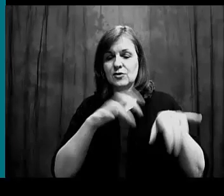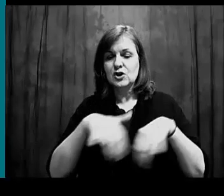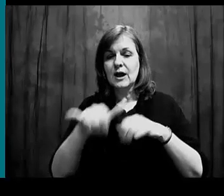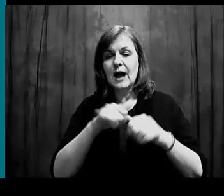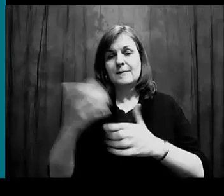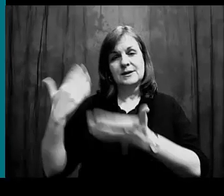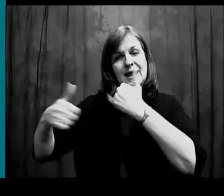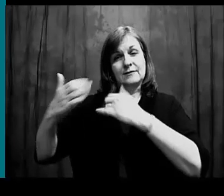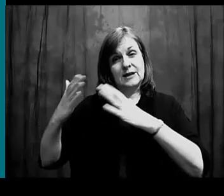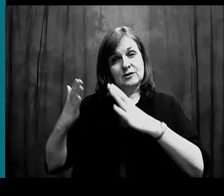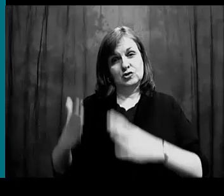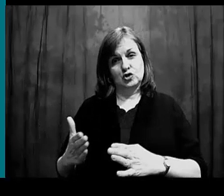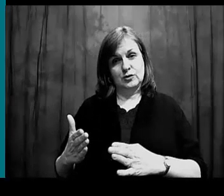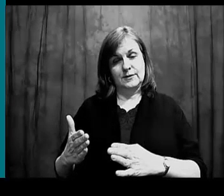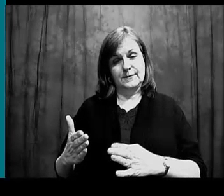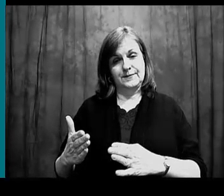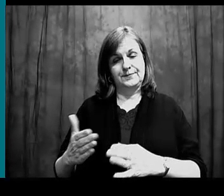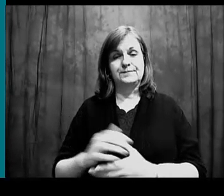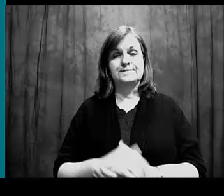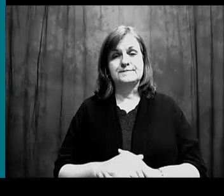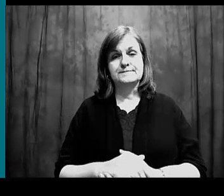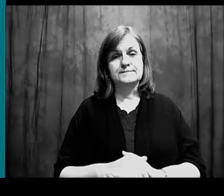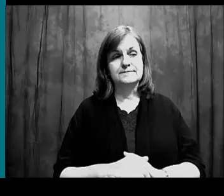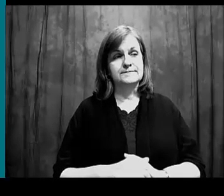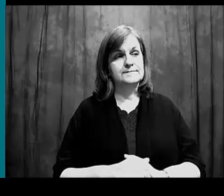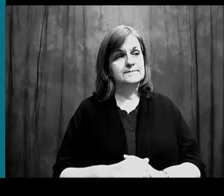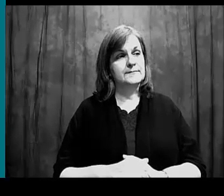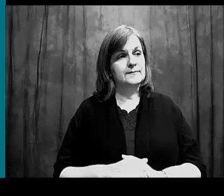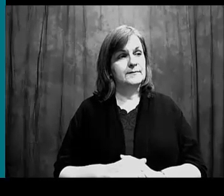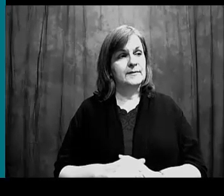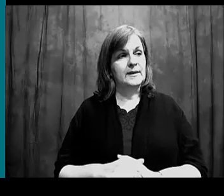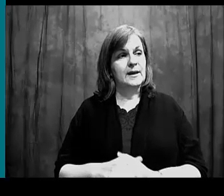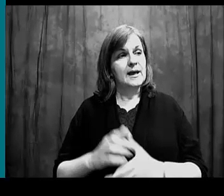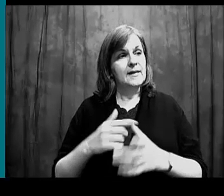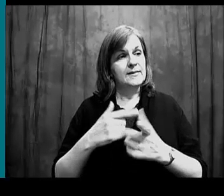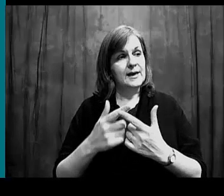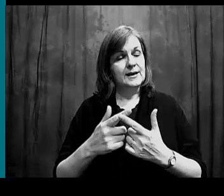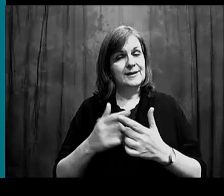walruses and seals -- they're all on the same branch here